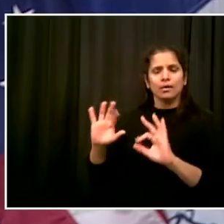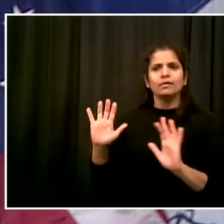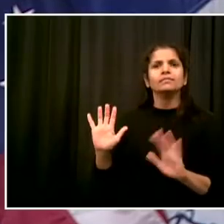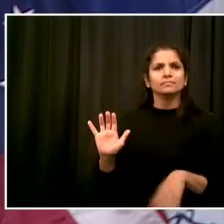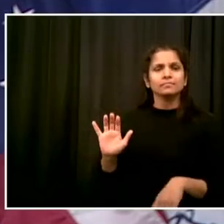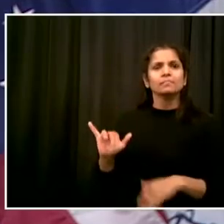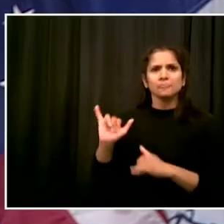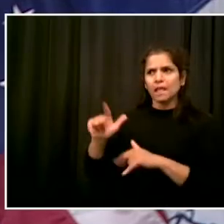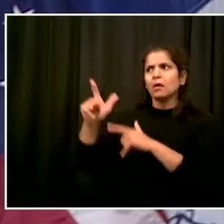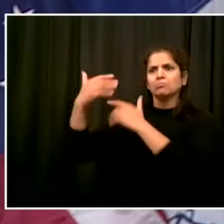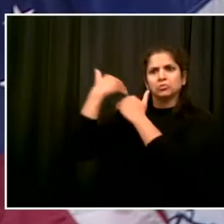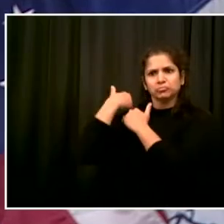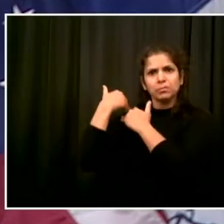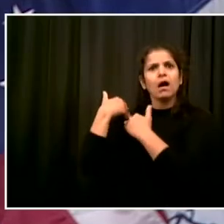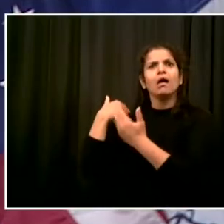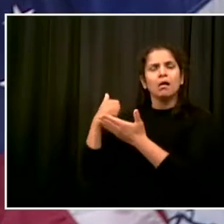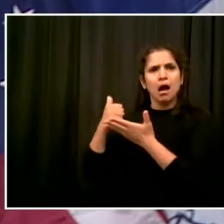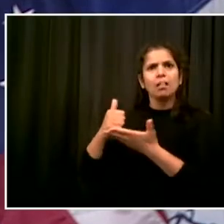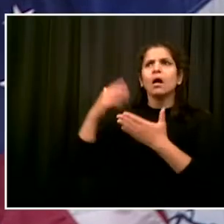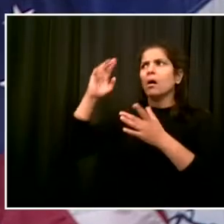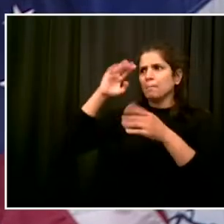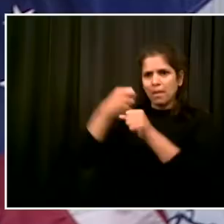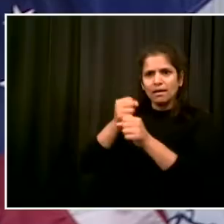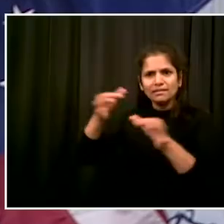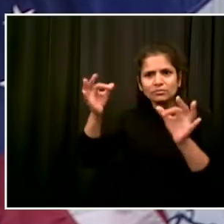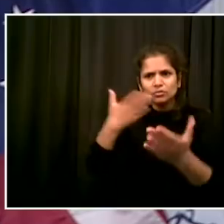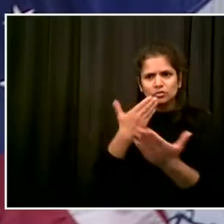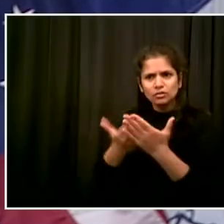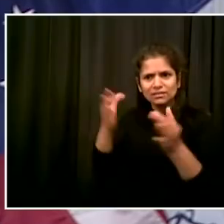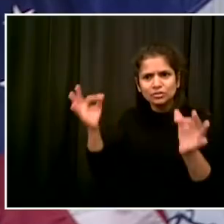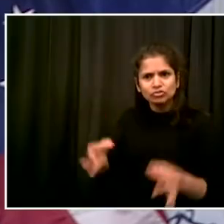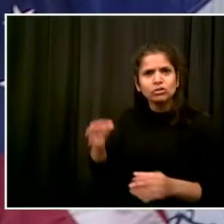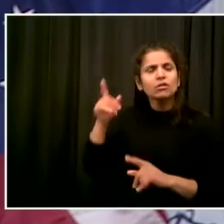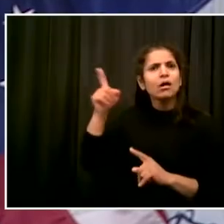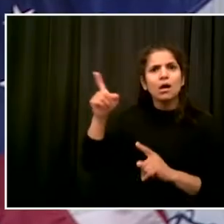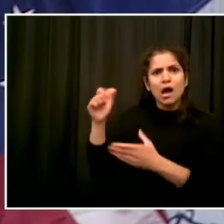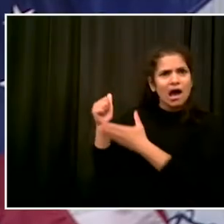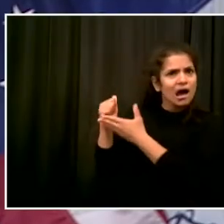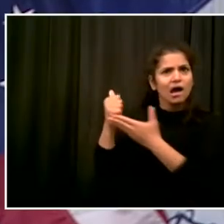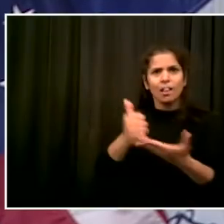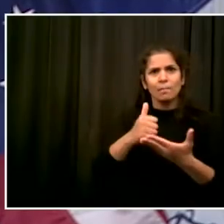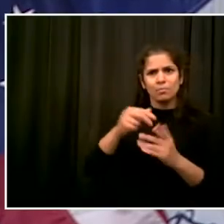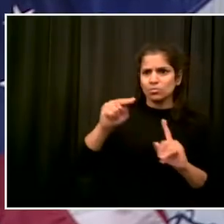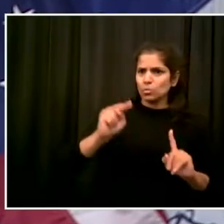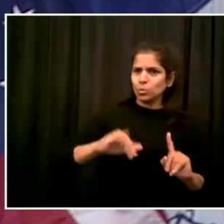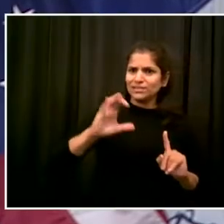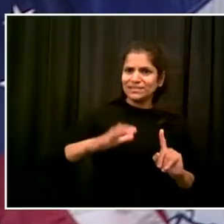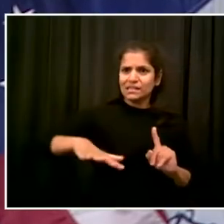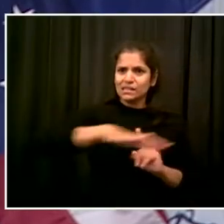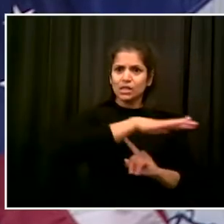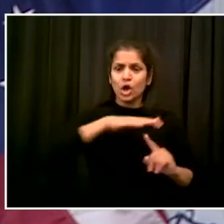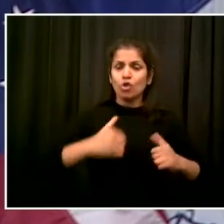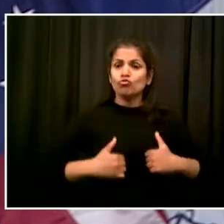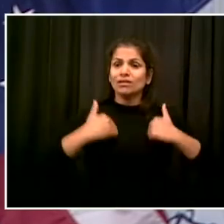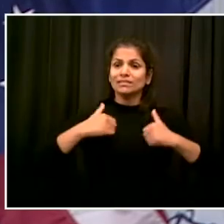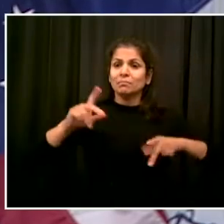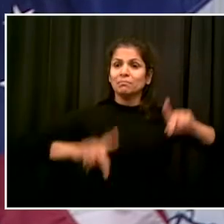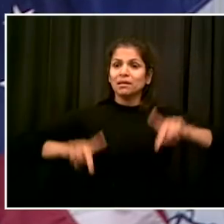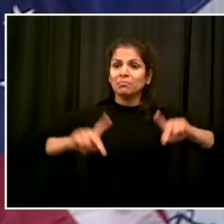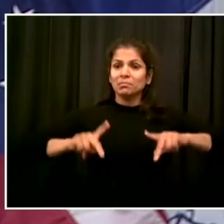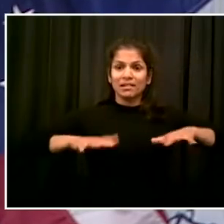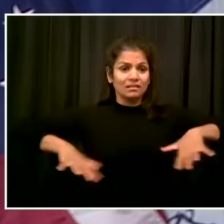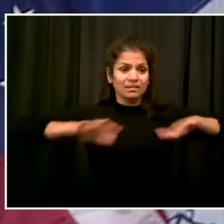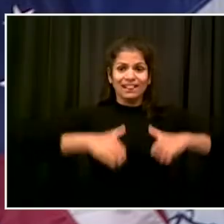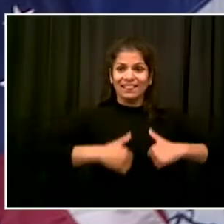AND THE PROOF IS